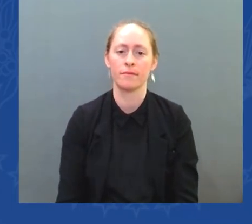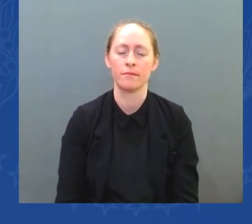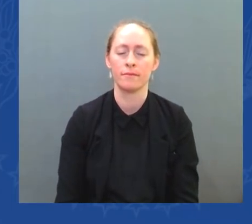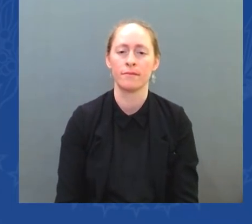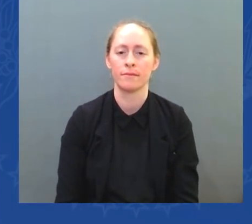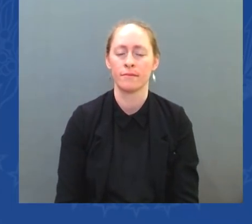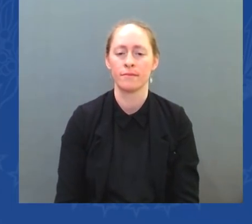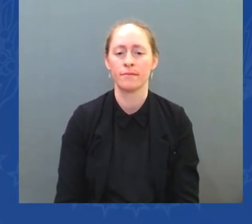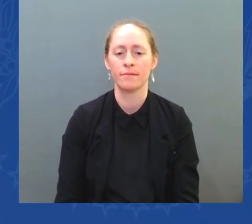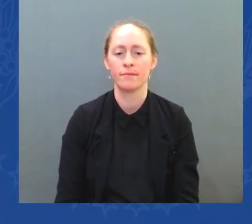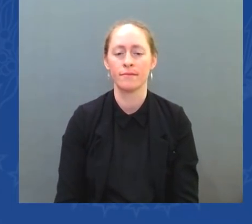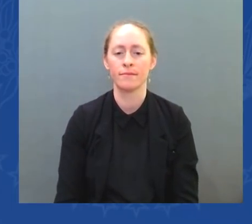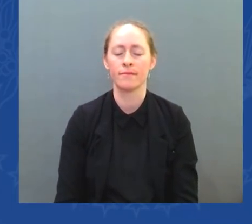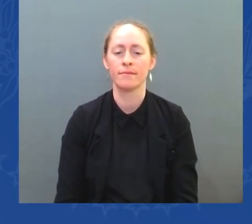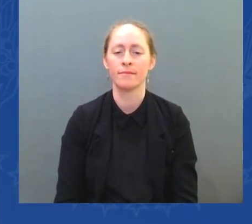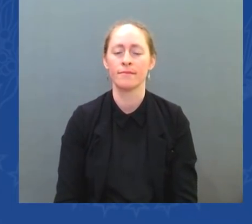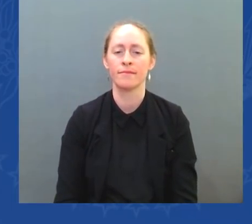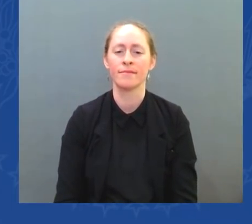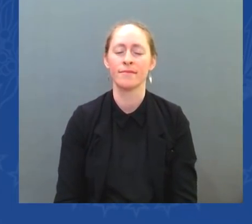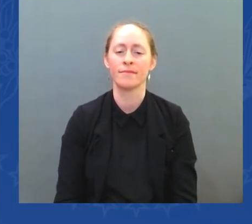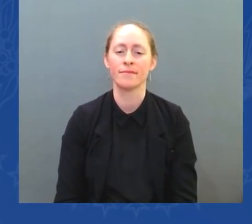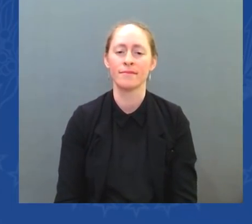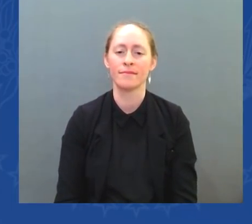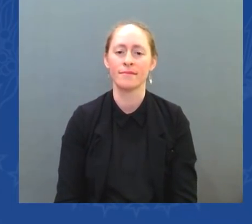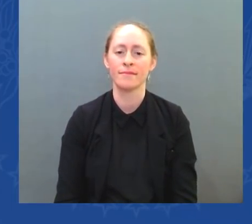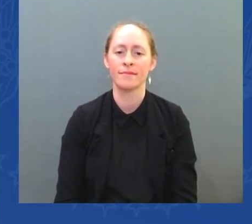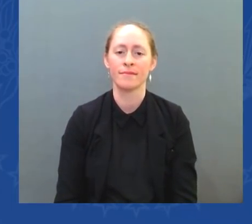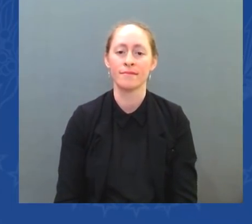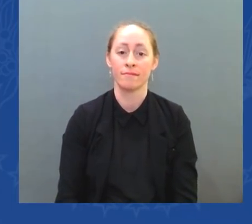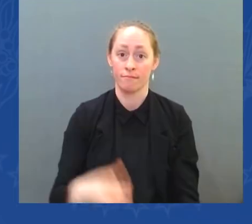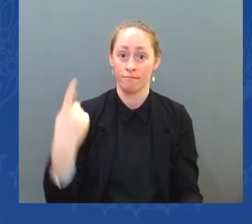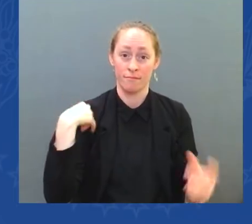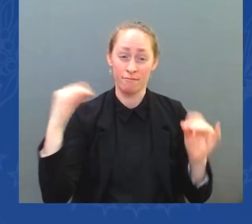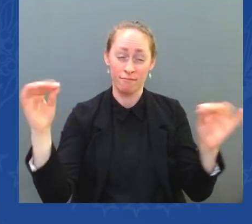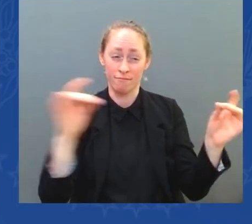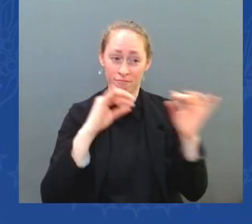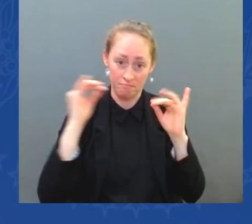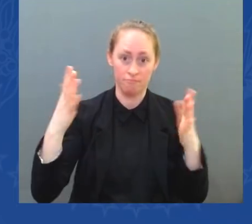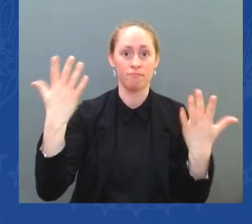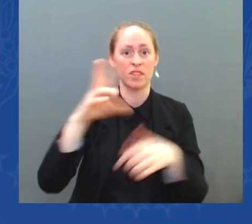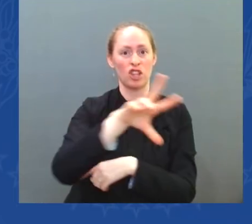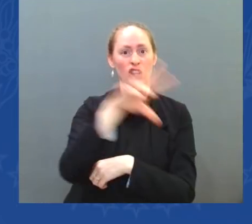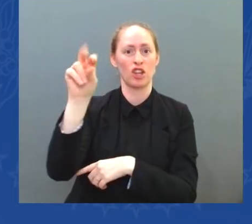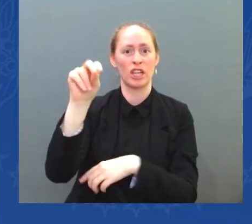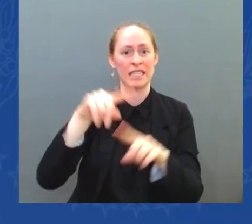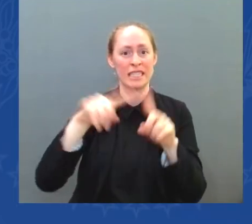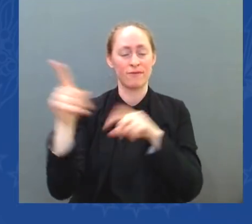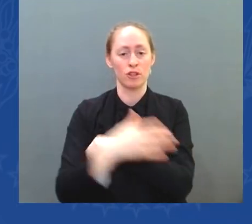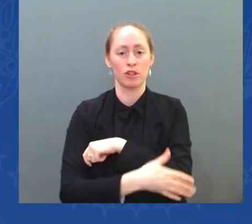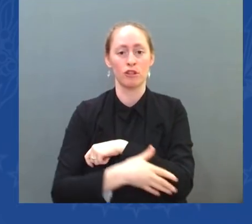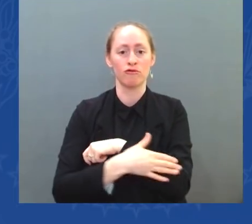another 60 million additional barrels out on the market. Over 240 million barrels over the next six months